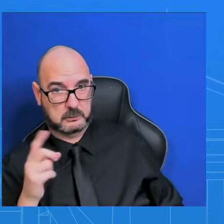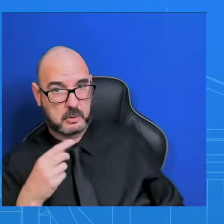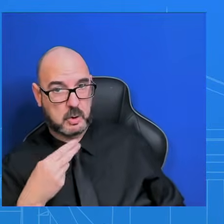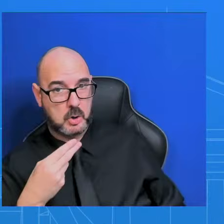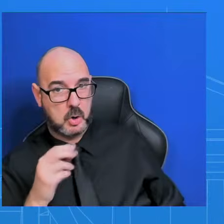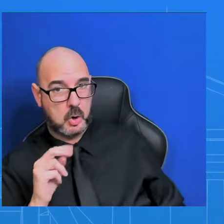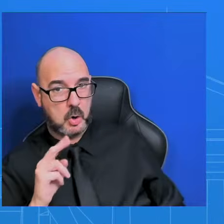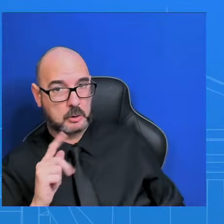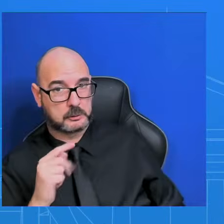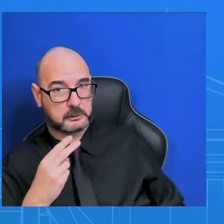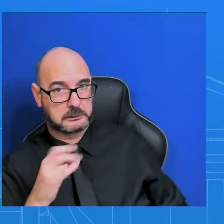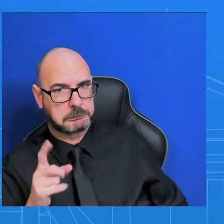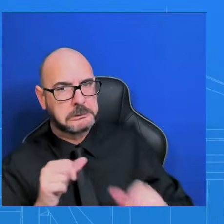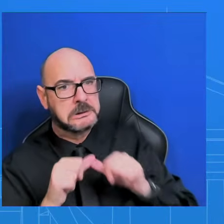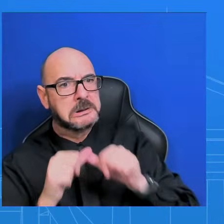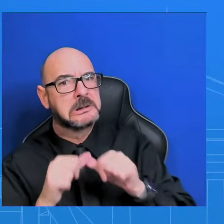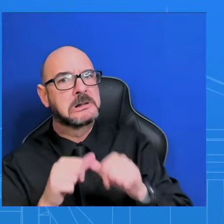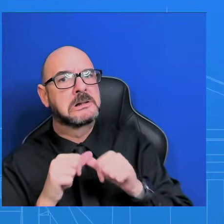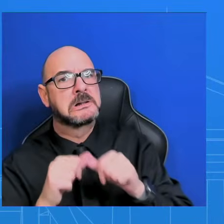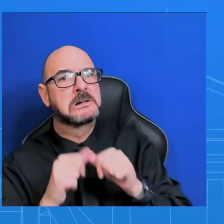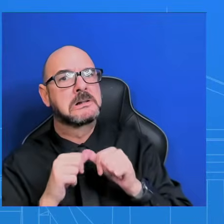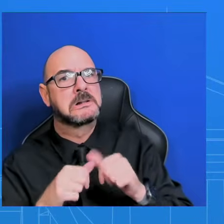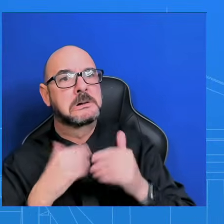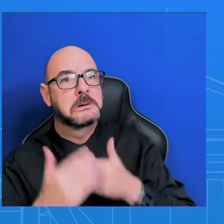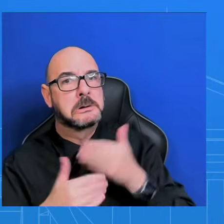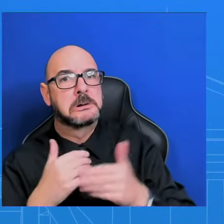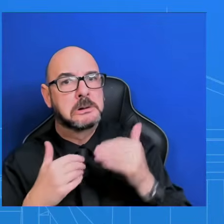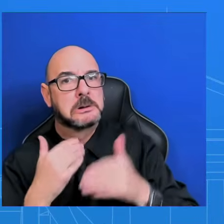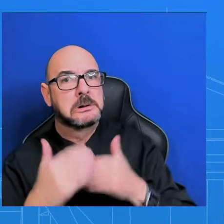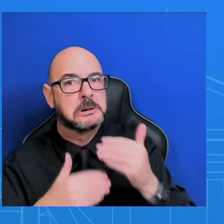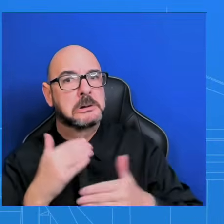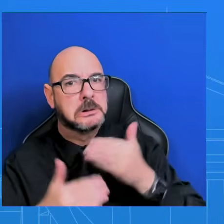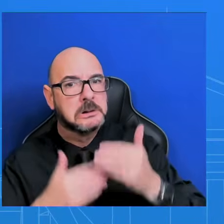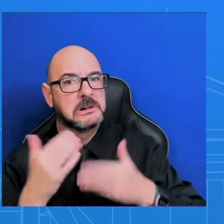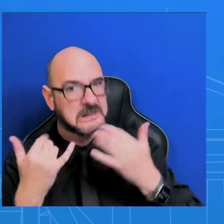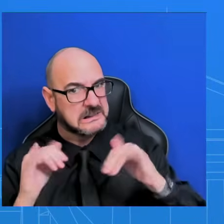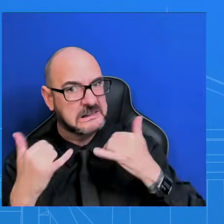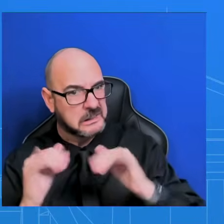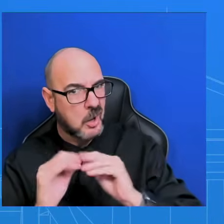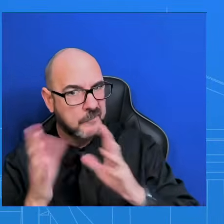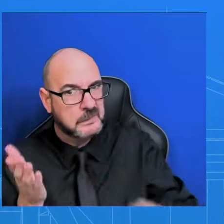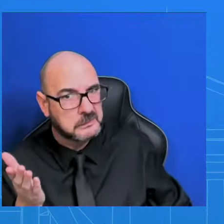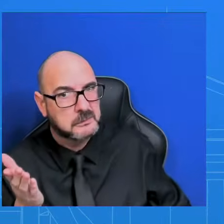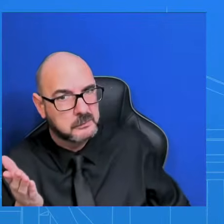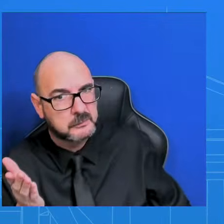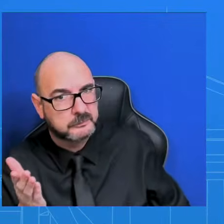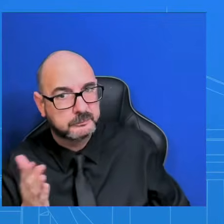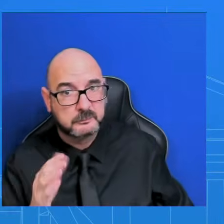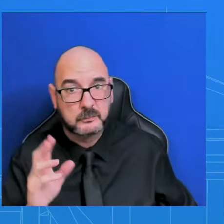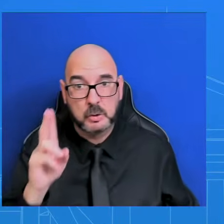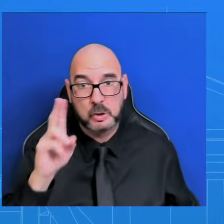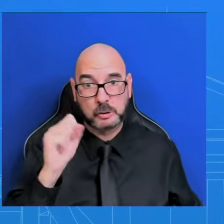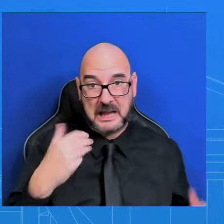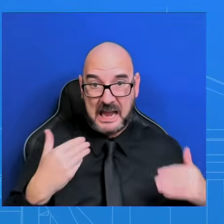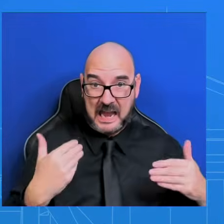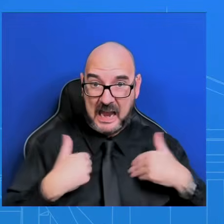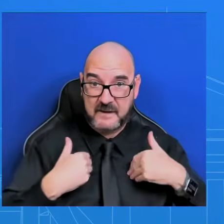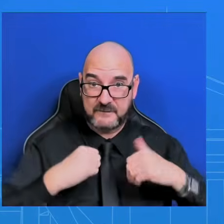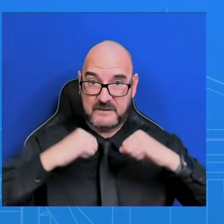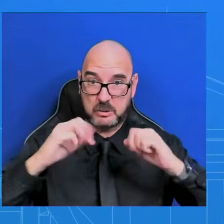We also have plenty of defensive capability available to us, and we continue to use it as well. Ms. Jean-Pierre: Go ahead.